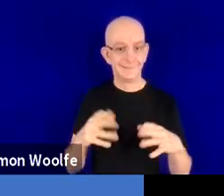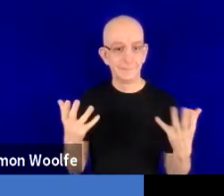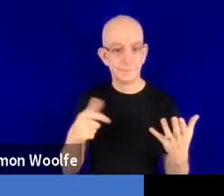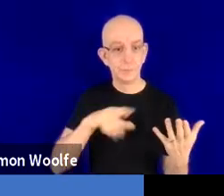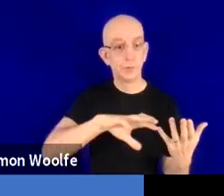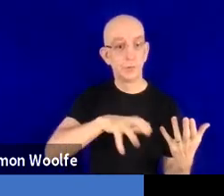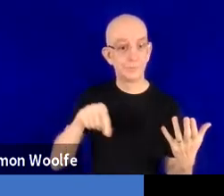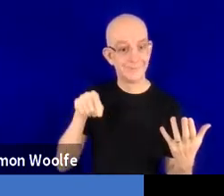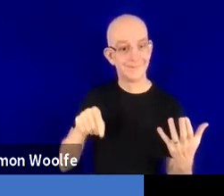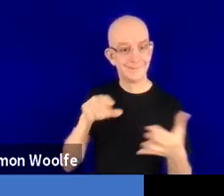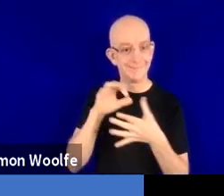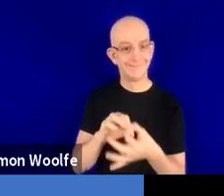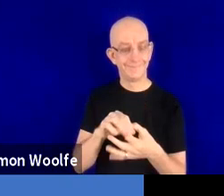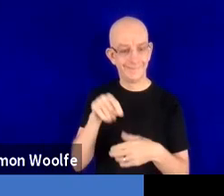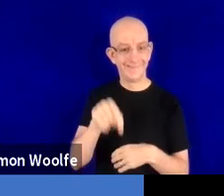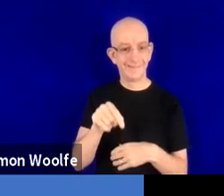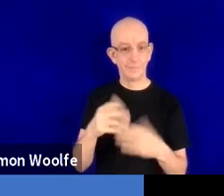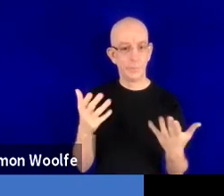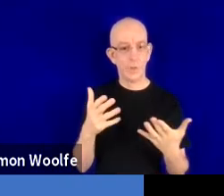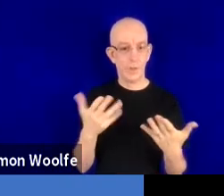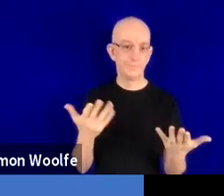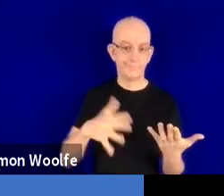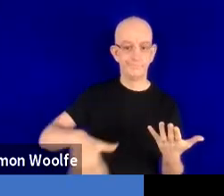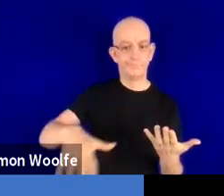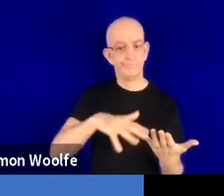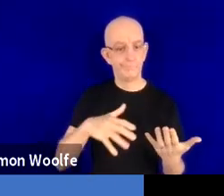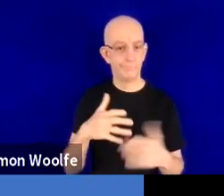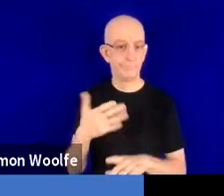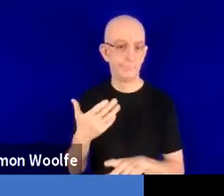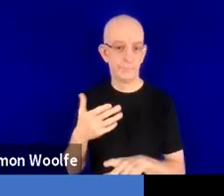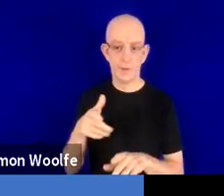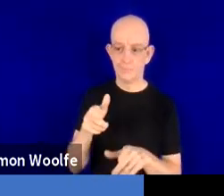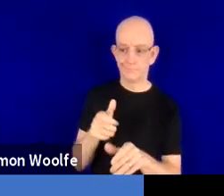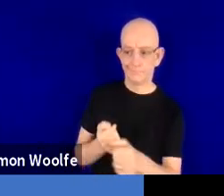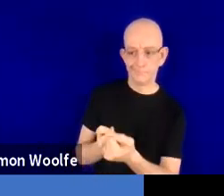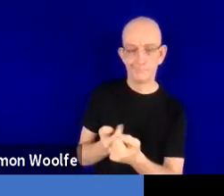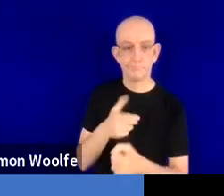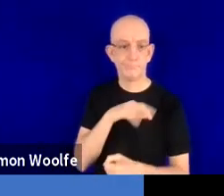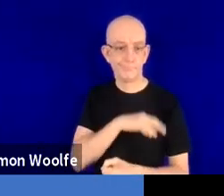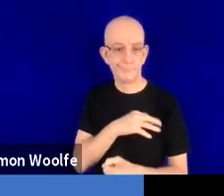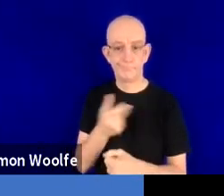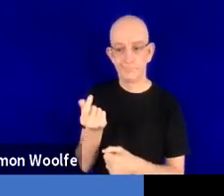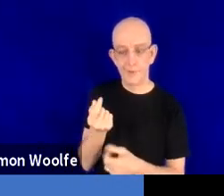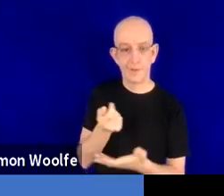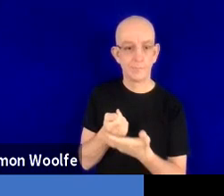So on average, these case studies probably represent countries that have done more before and or during the crisis